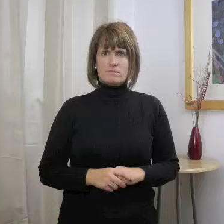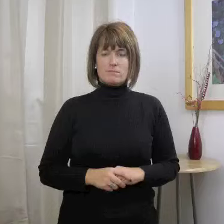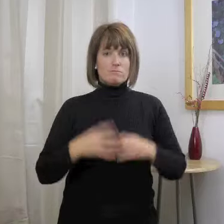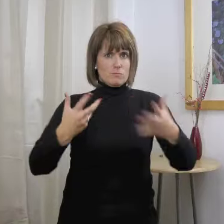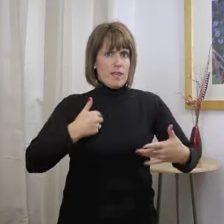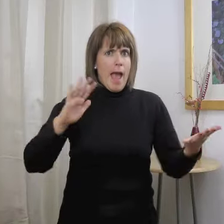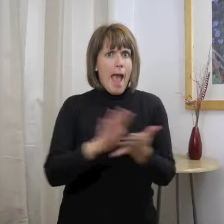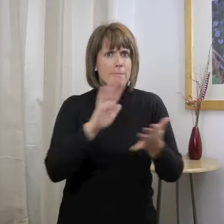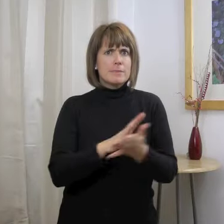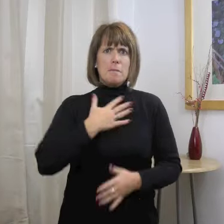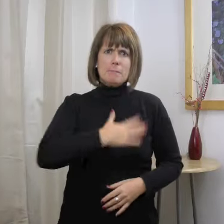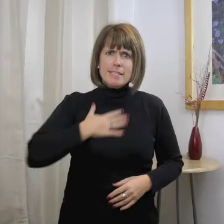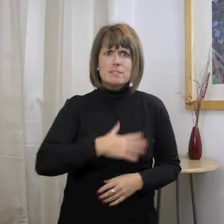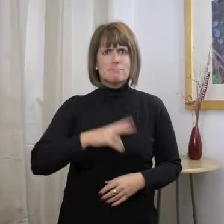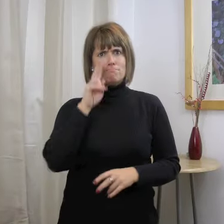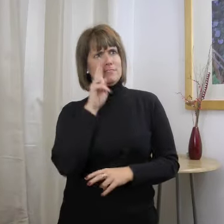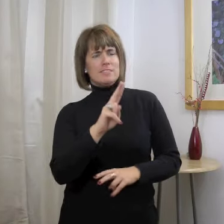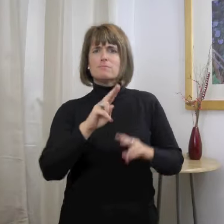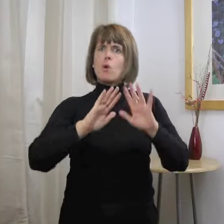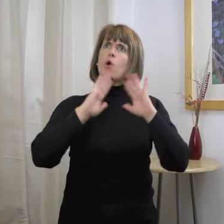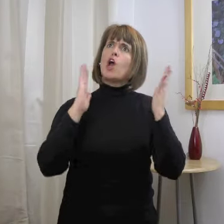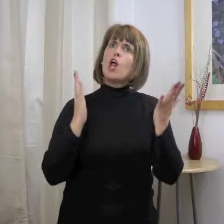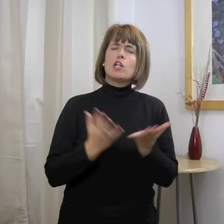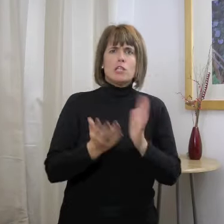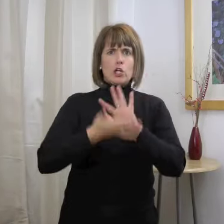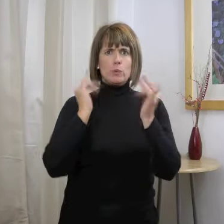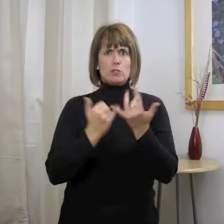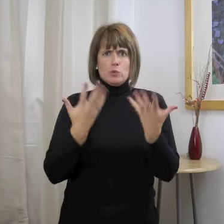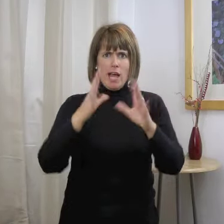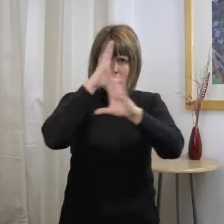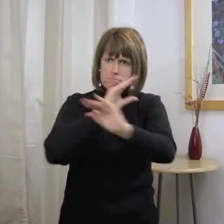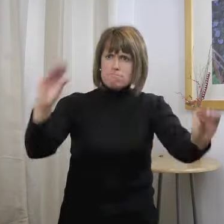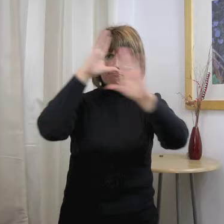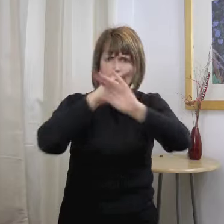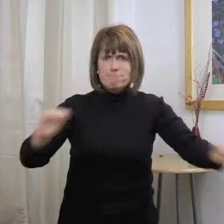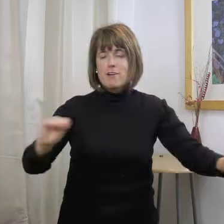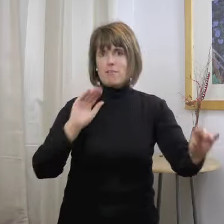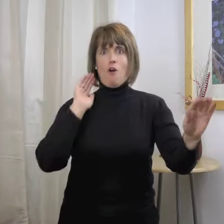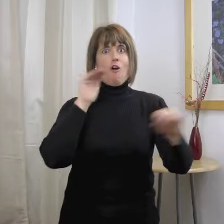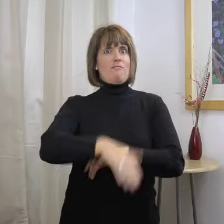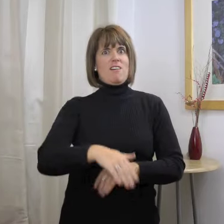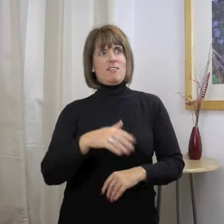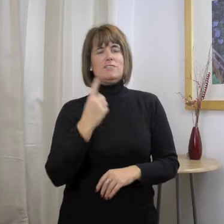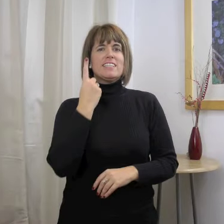I'm delighted to see that today the World's media is informing the masses about the